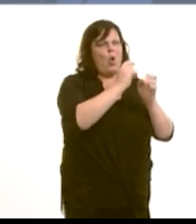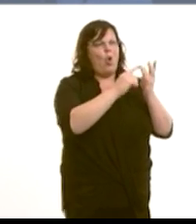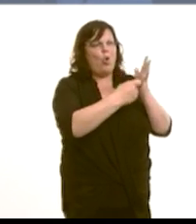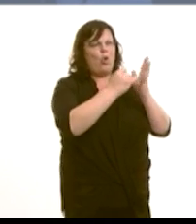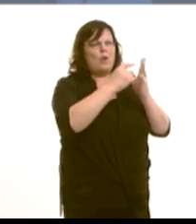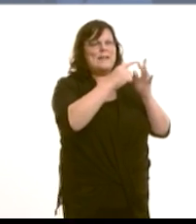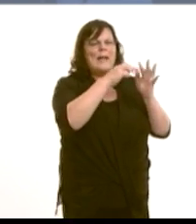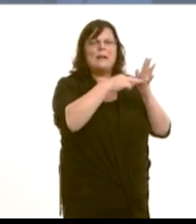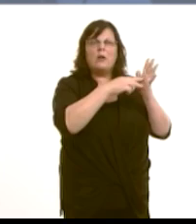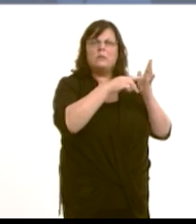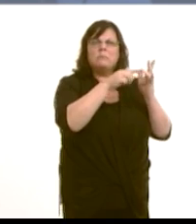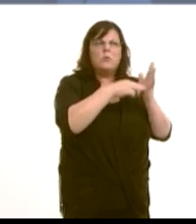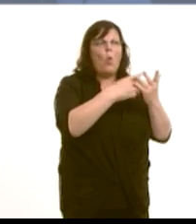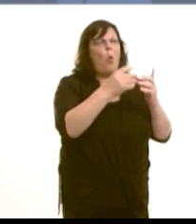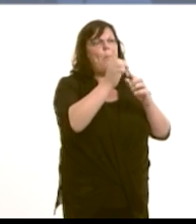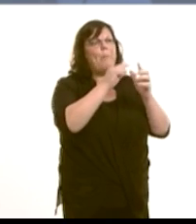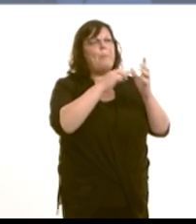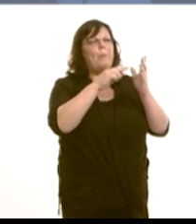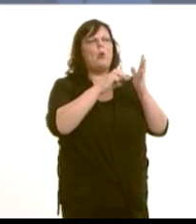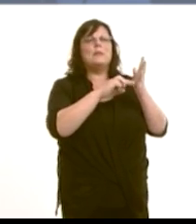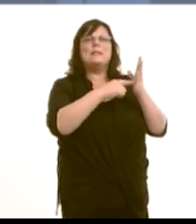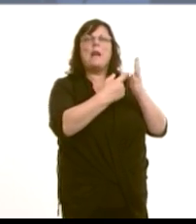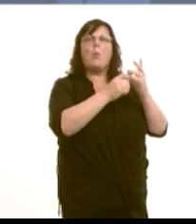that the councilís draft local development plan reflects the need for provision of the